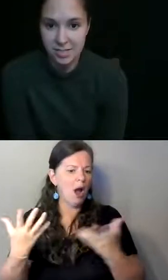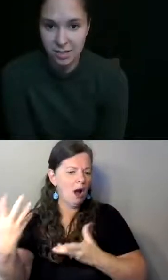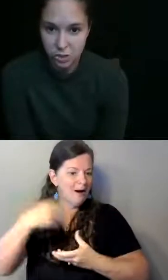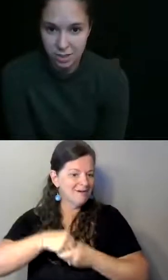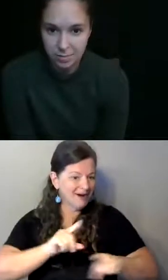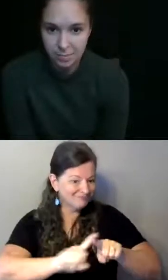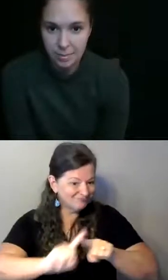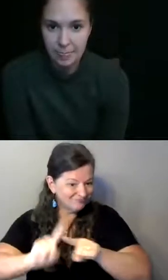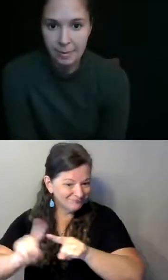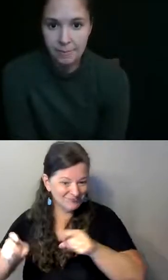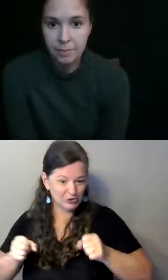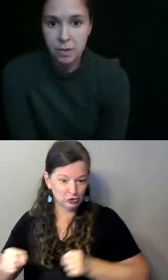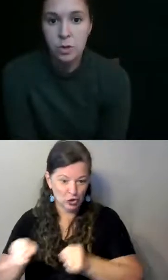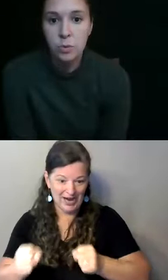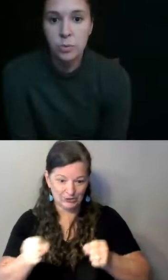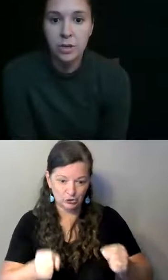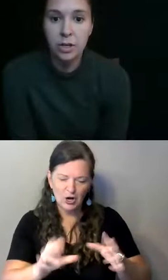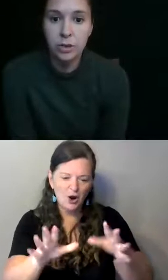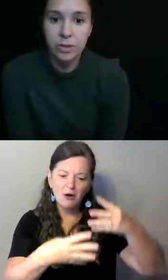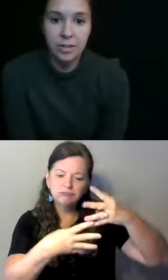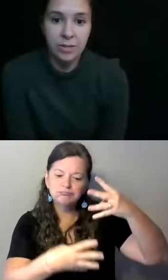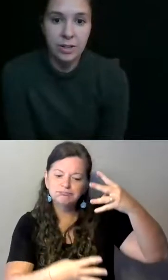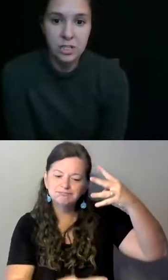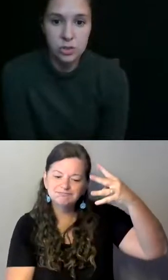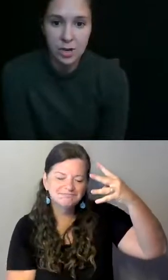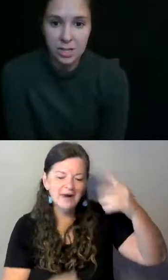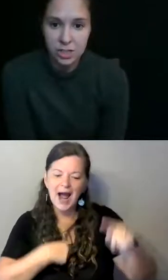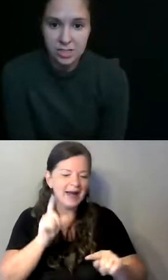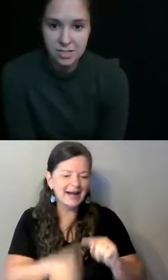discussion. We are including various strategies.